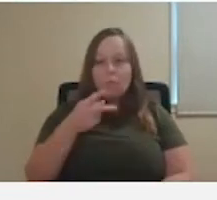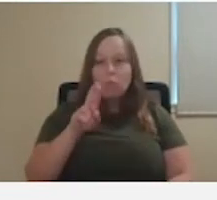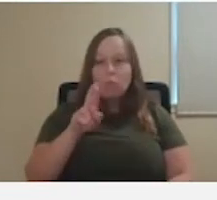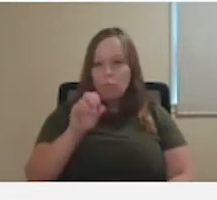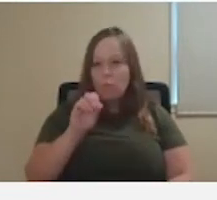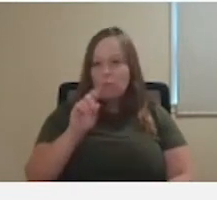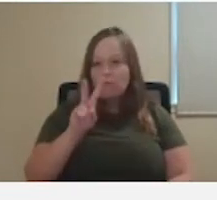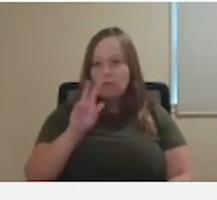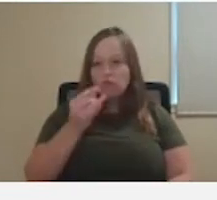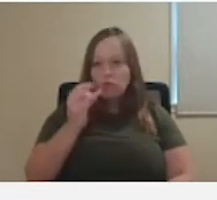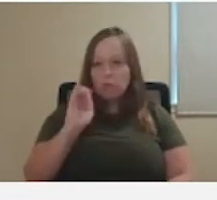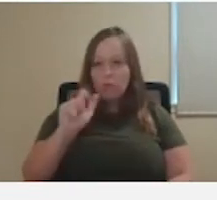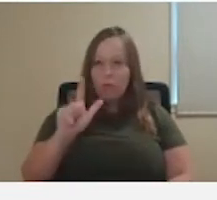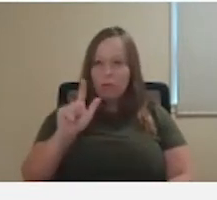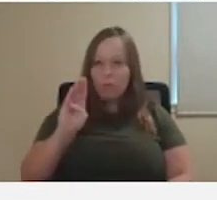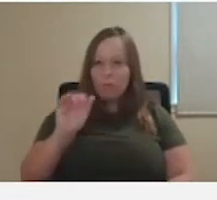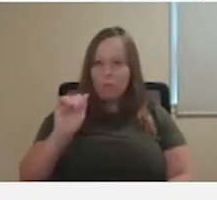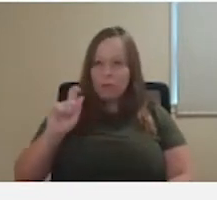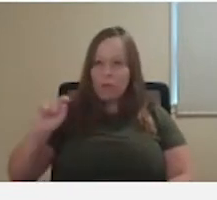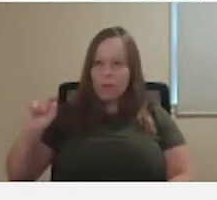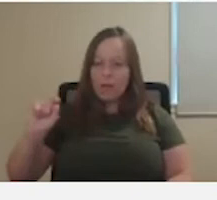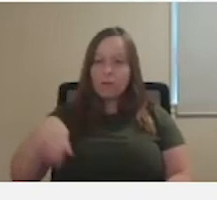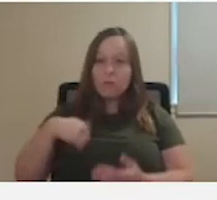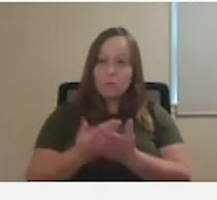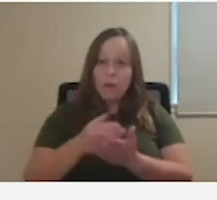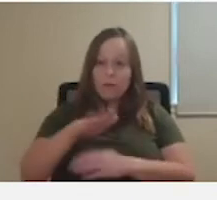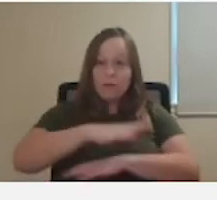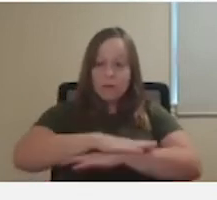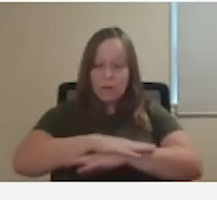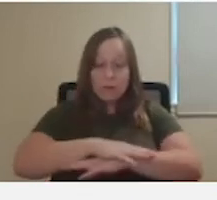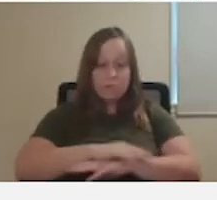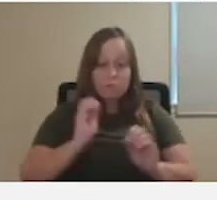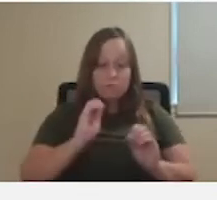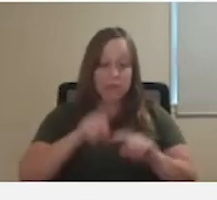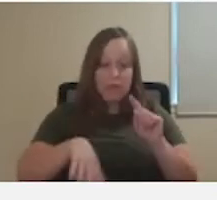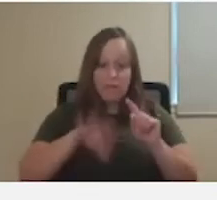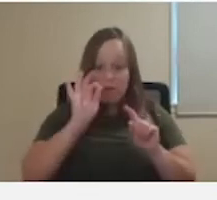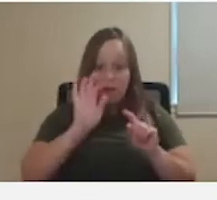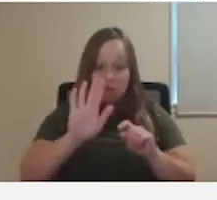So if you get to the sign-in table and your name isn't in the book for whatever reason,